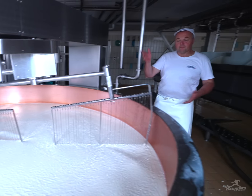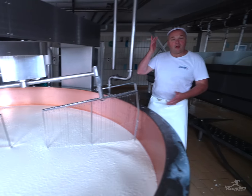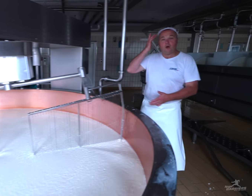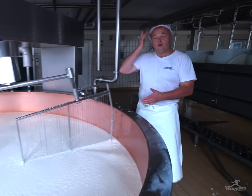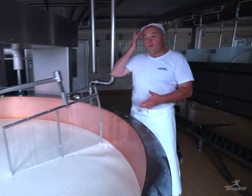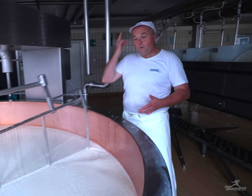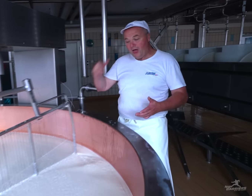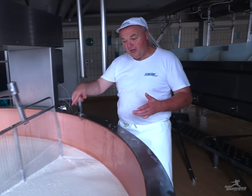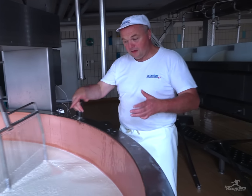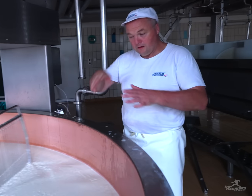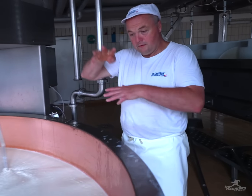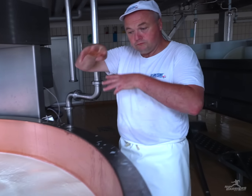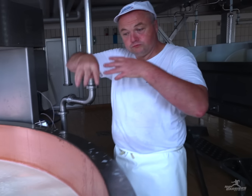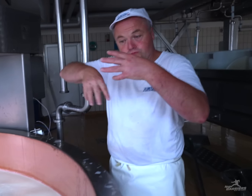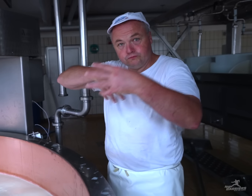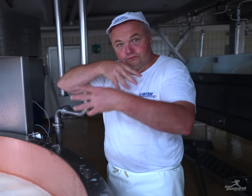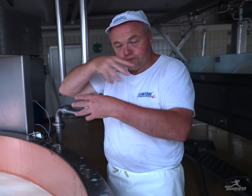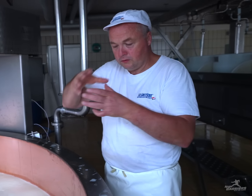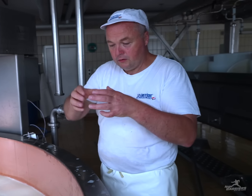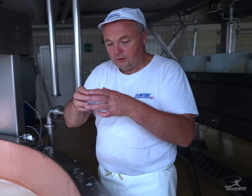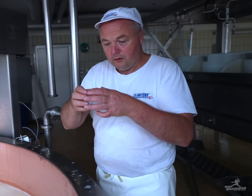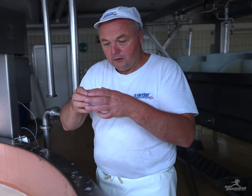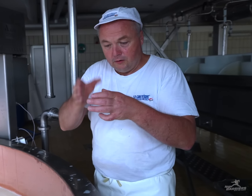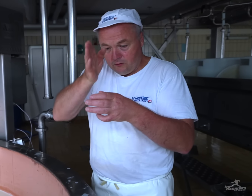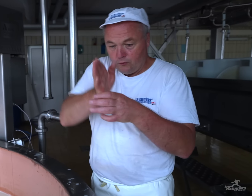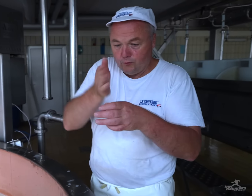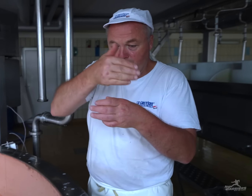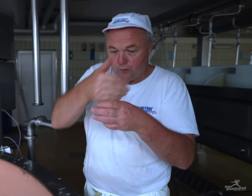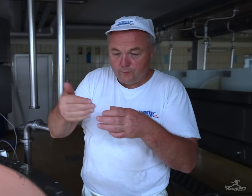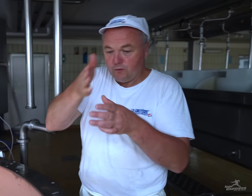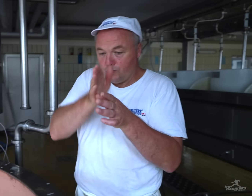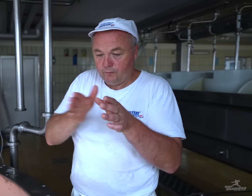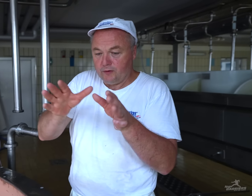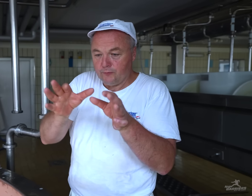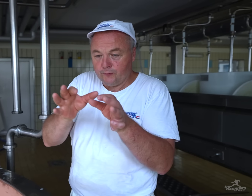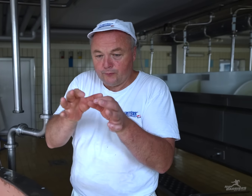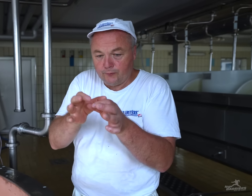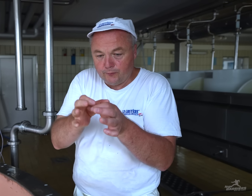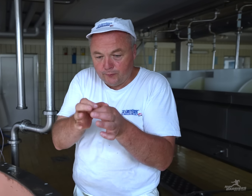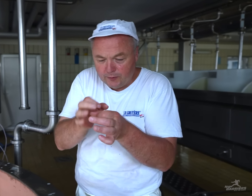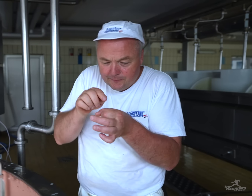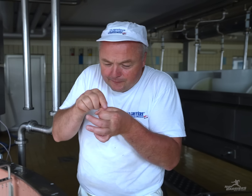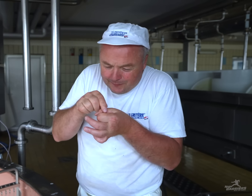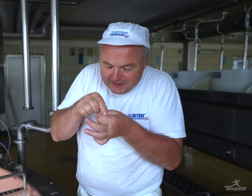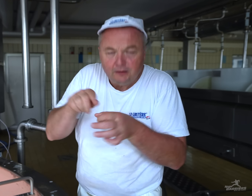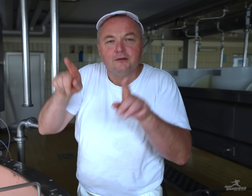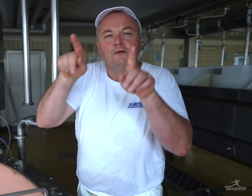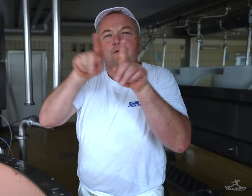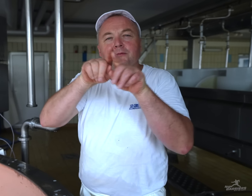We need this machine to continue slicing the milk until the pieces become super small,